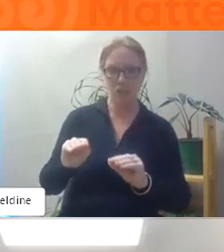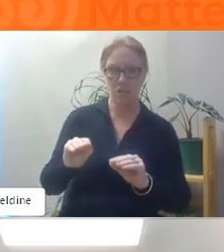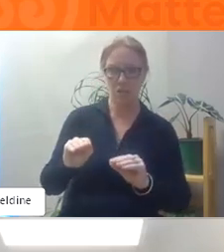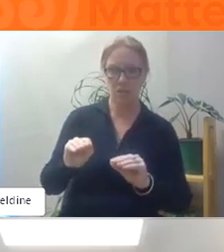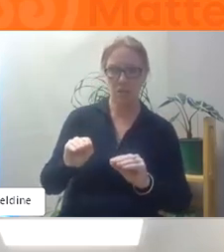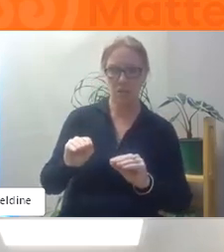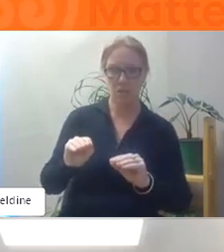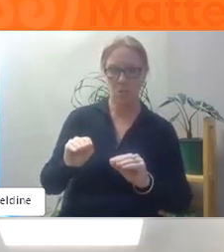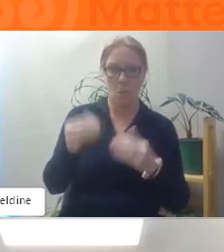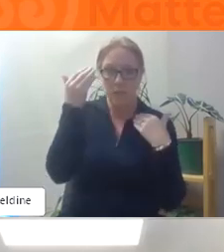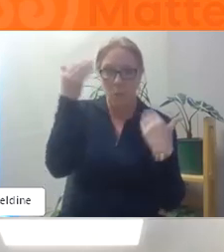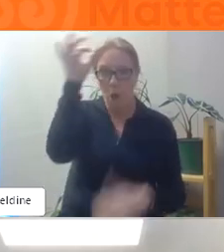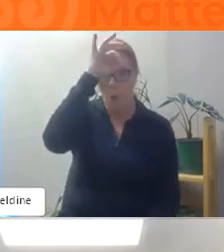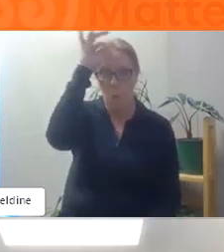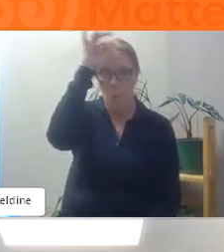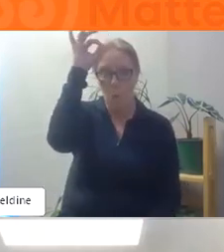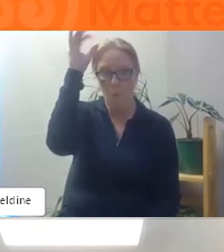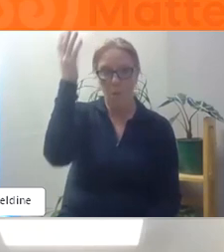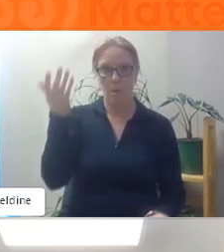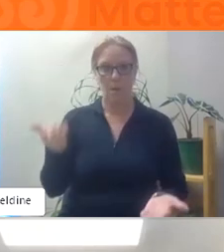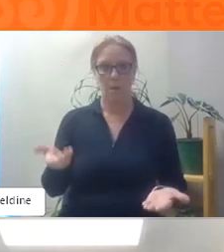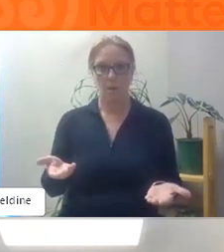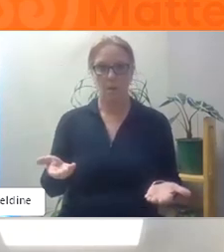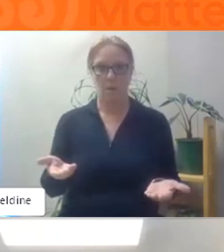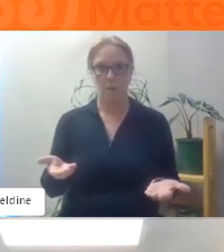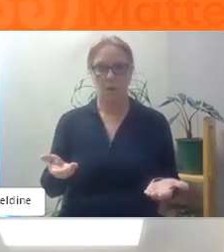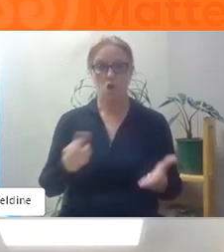don't know about? Curricular justice,